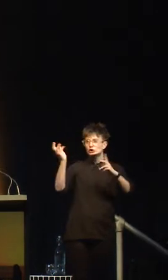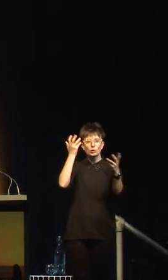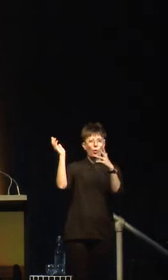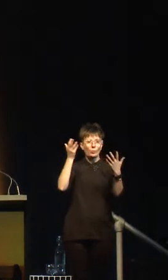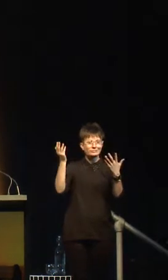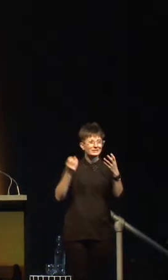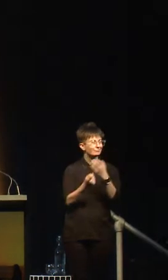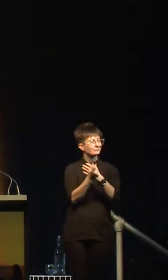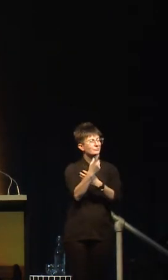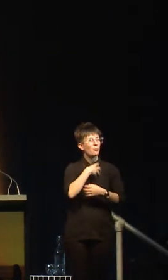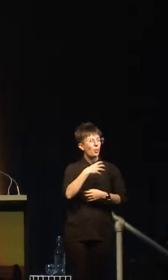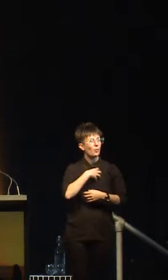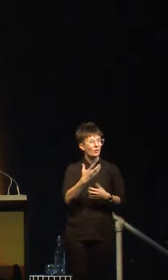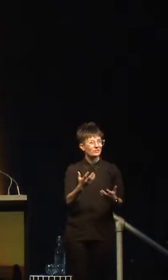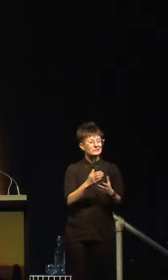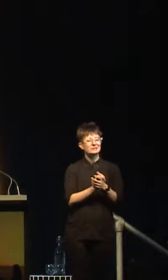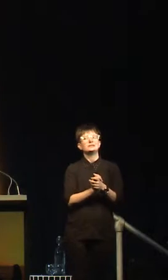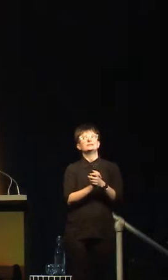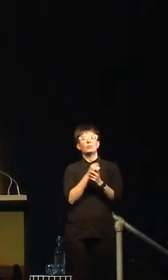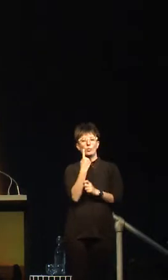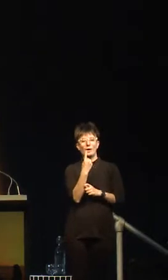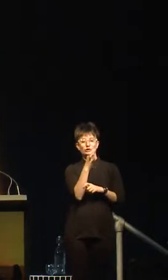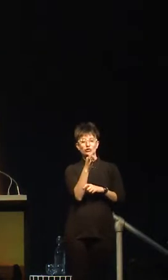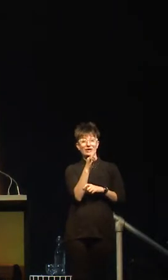one one degree above pre-industrial levels now. You add a half a degree to that what